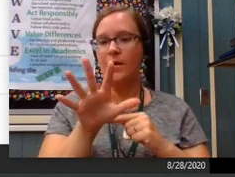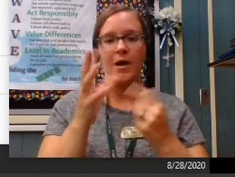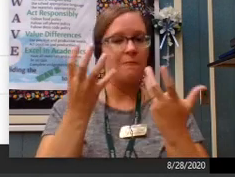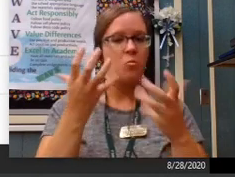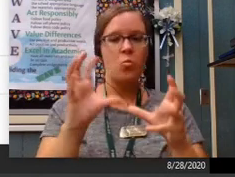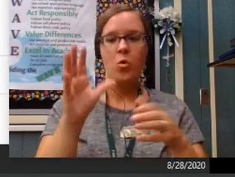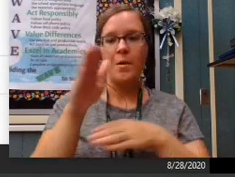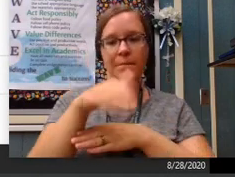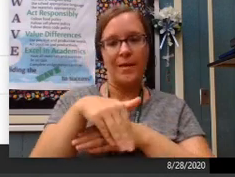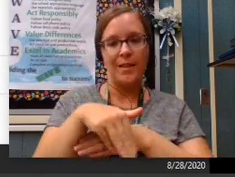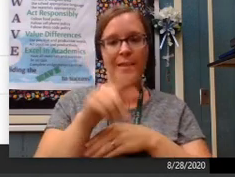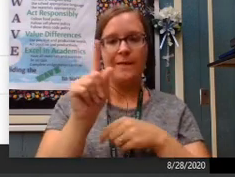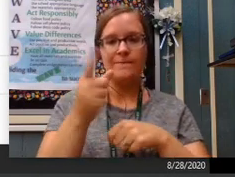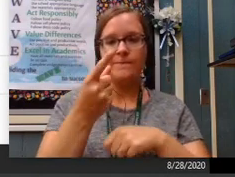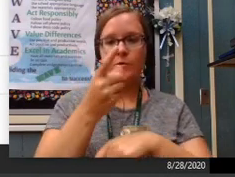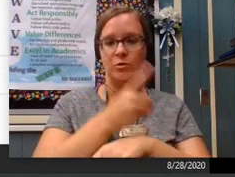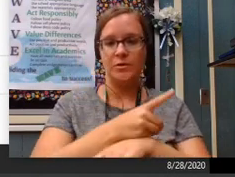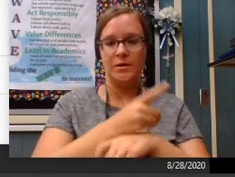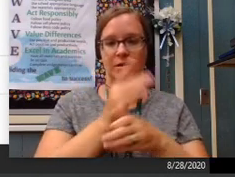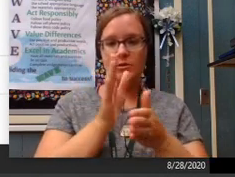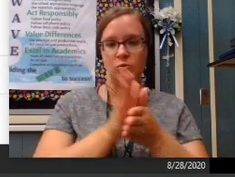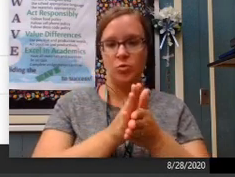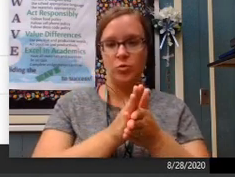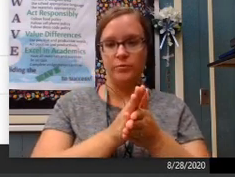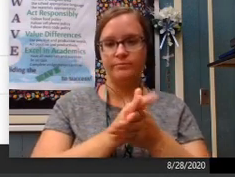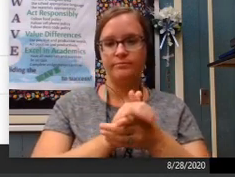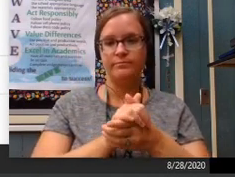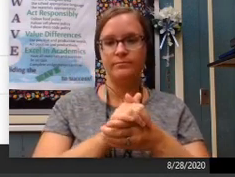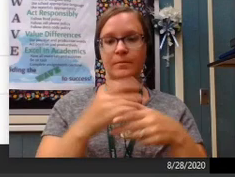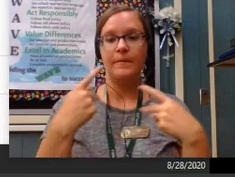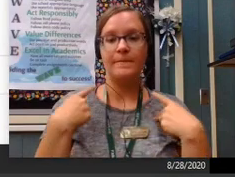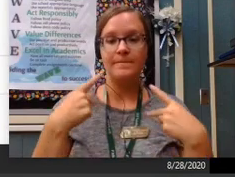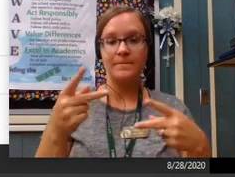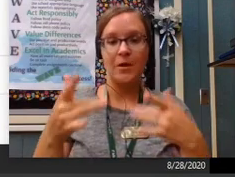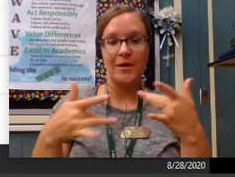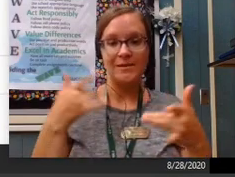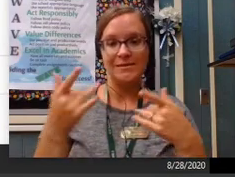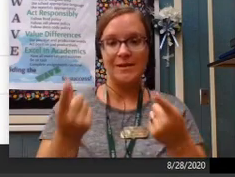late on your first day of school, and we're very excited for you to come!